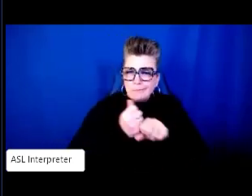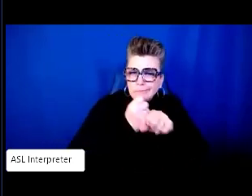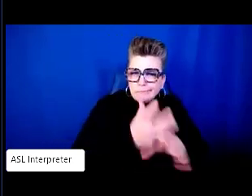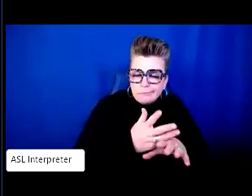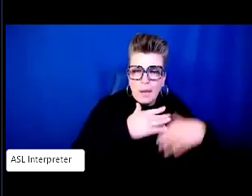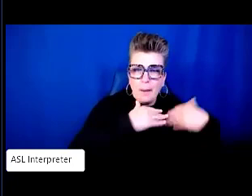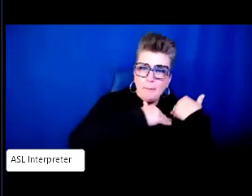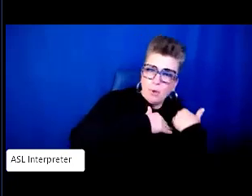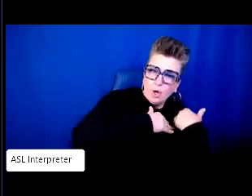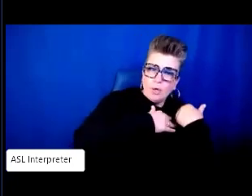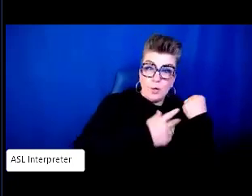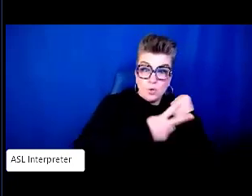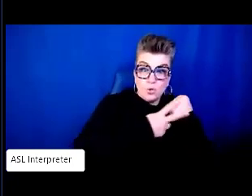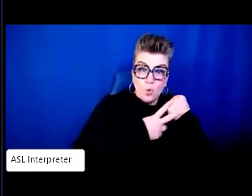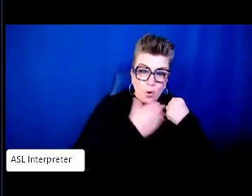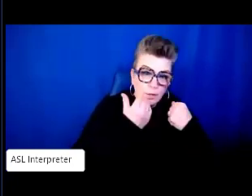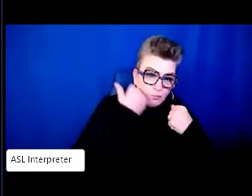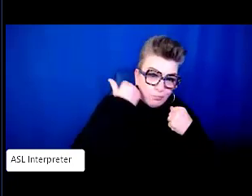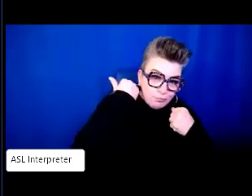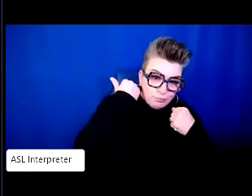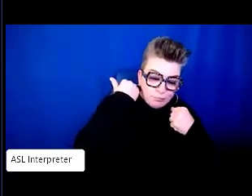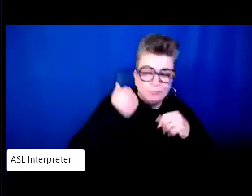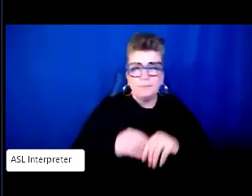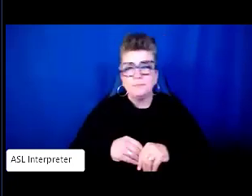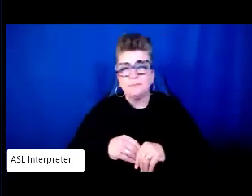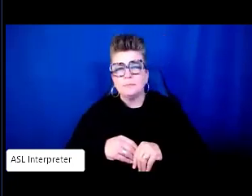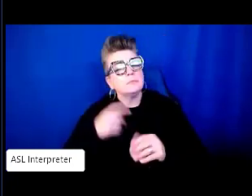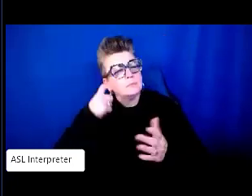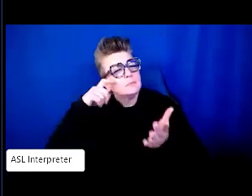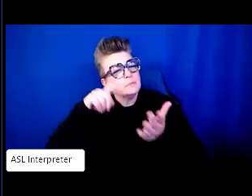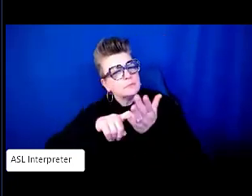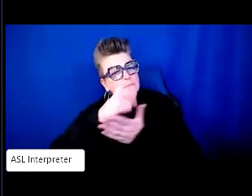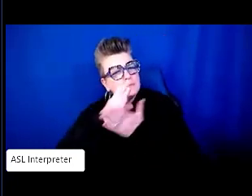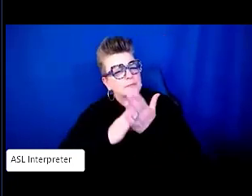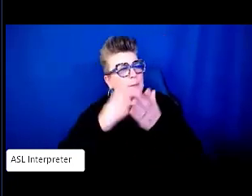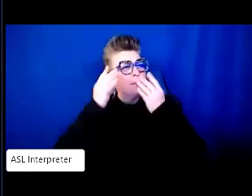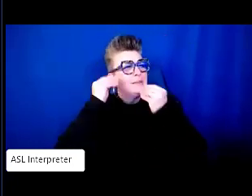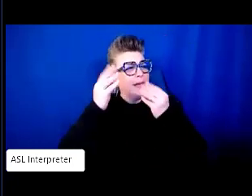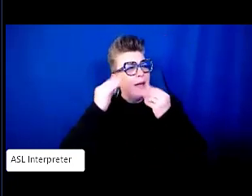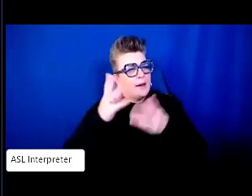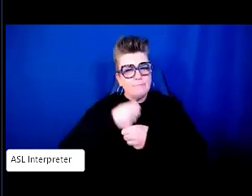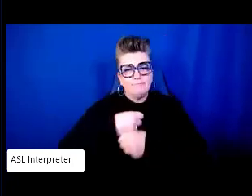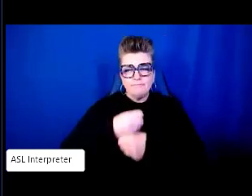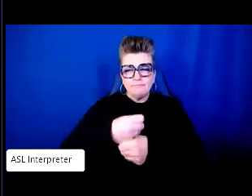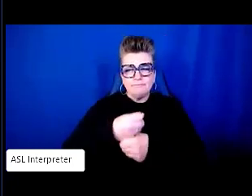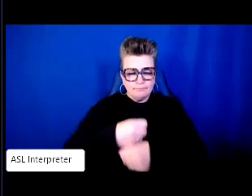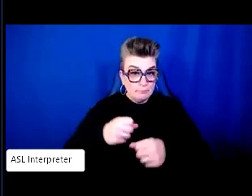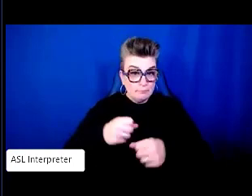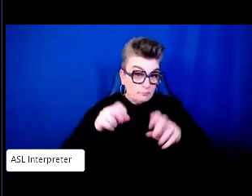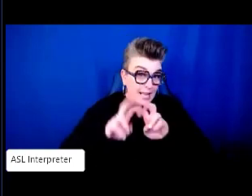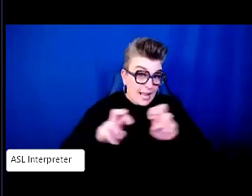However, we also recognize that there may be scientific data generated by analyzing the primary data